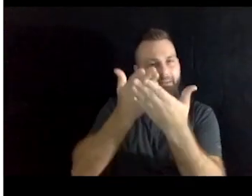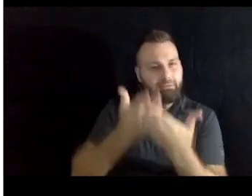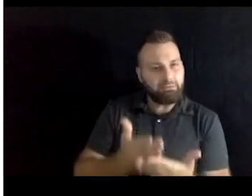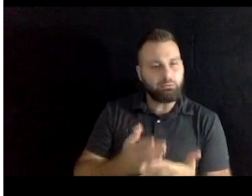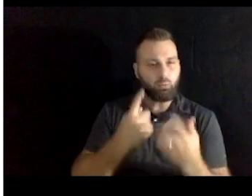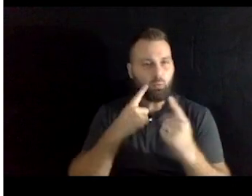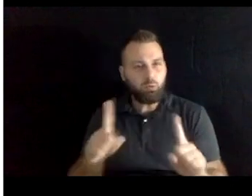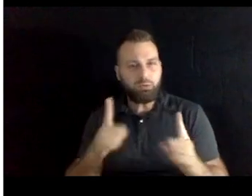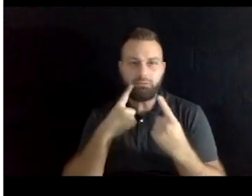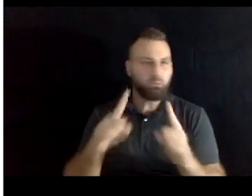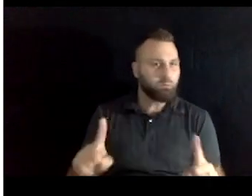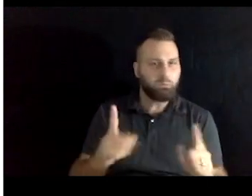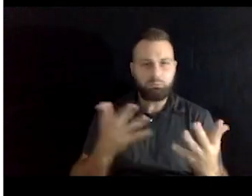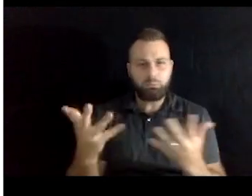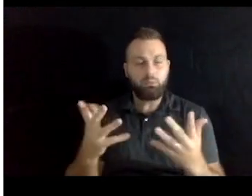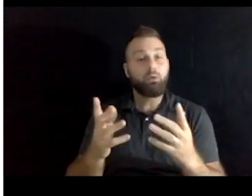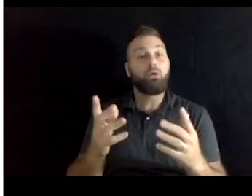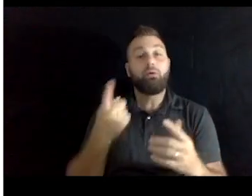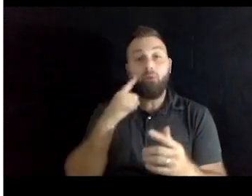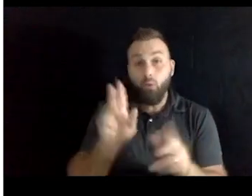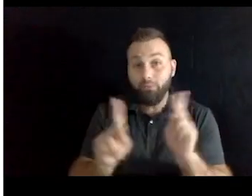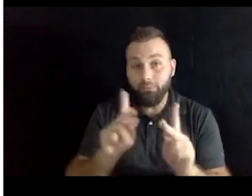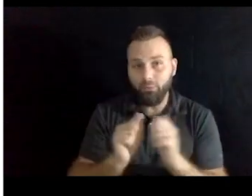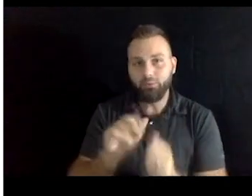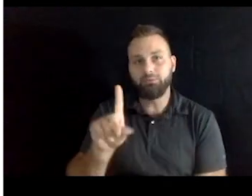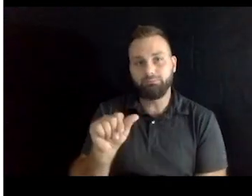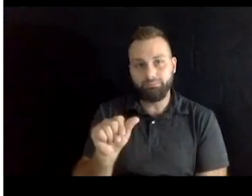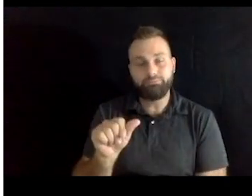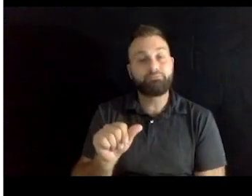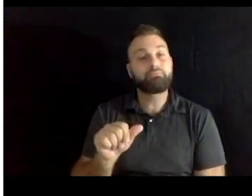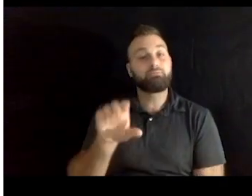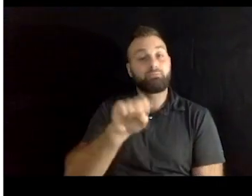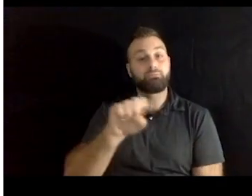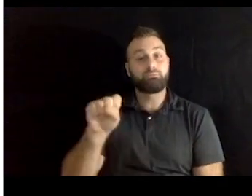programs for people with disabilities, social security Administration tested two programs,